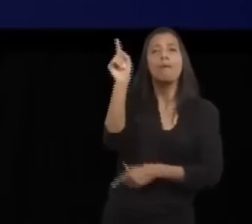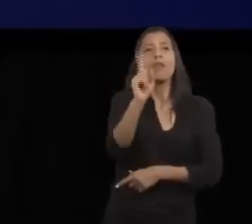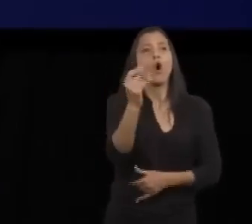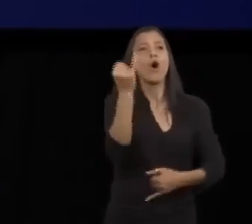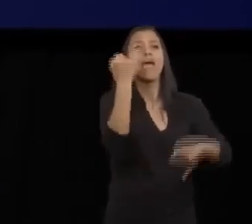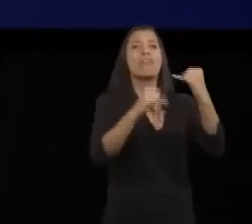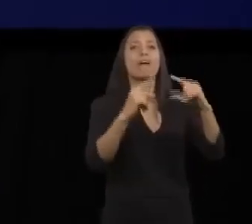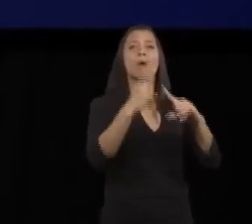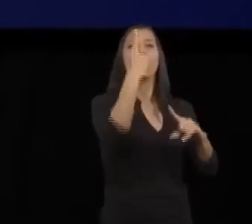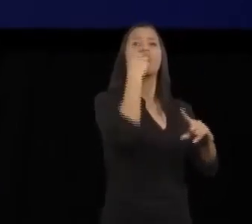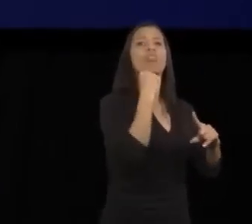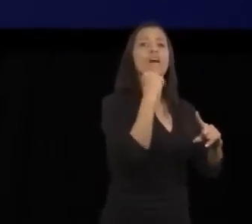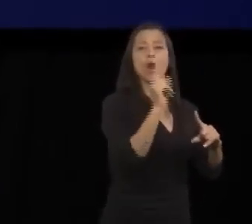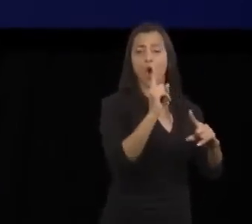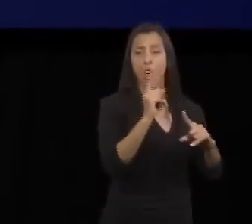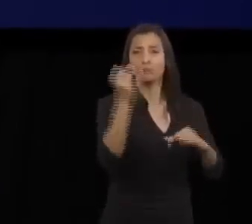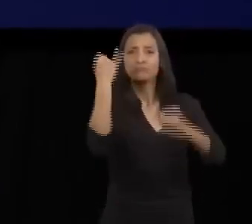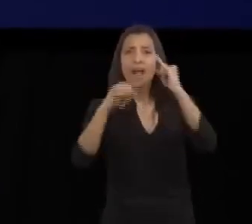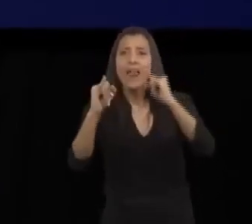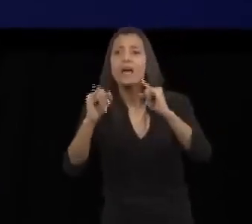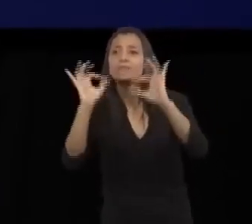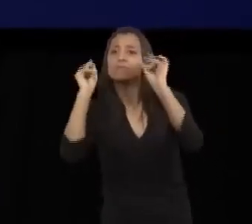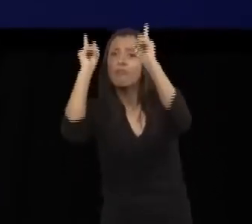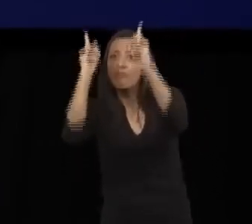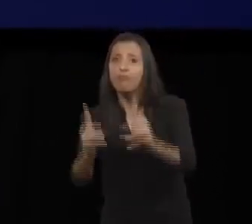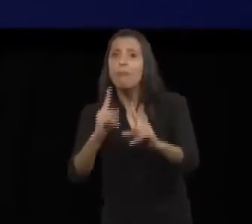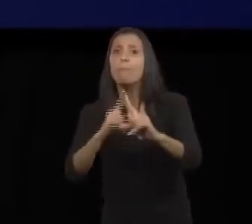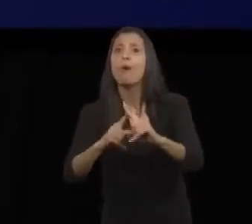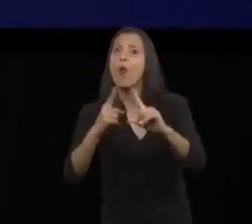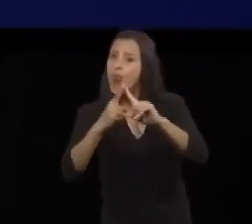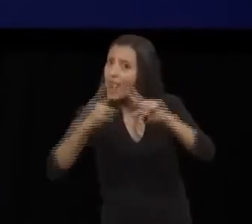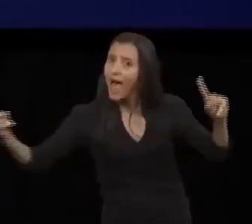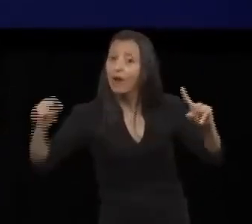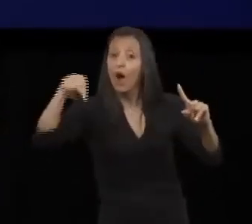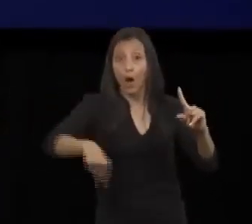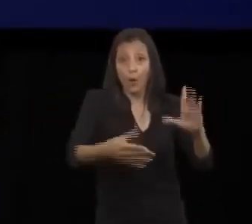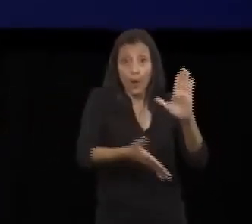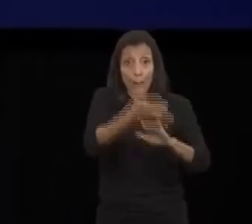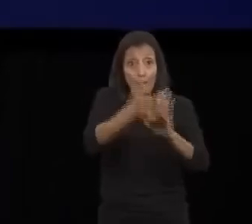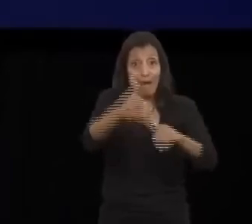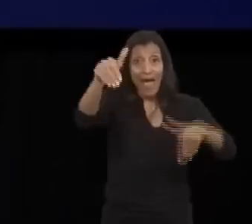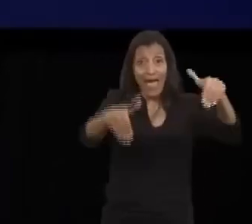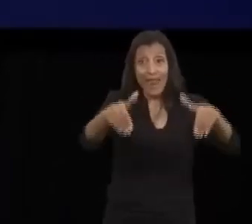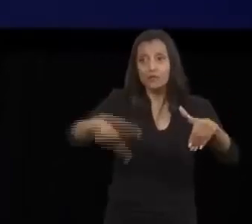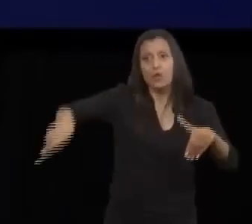And the long rates did not rise so much either. And in the face of an election year,